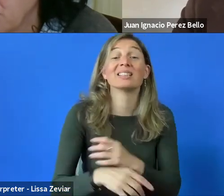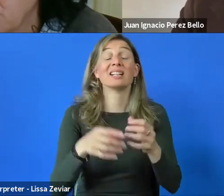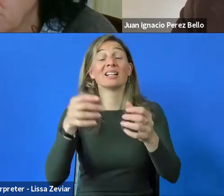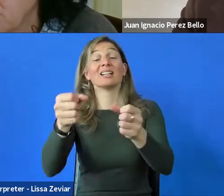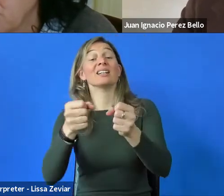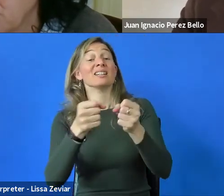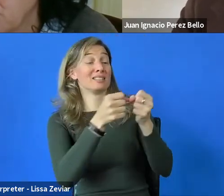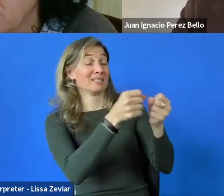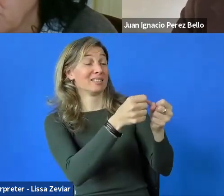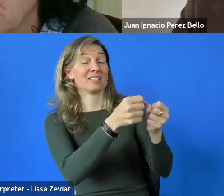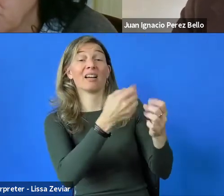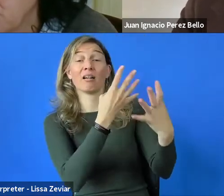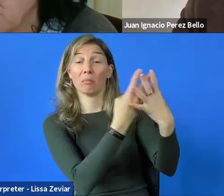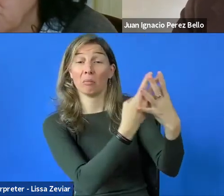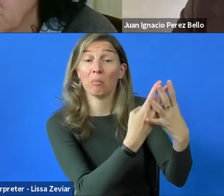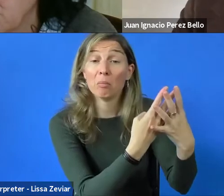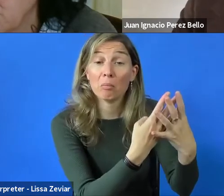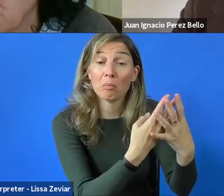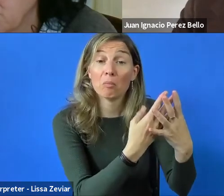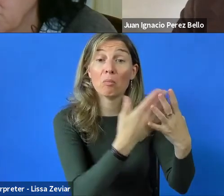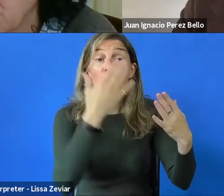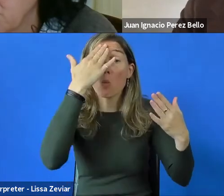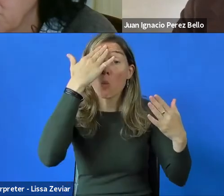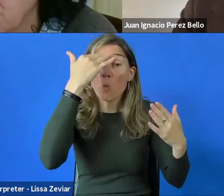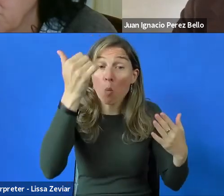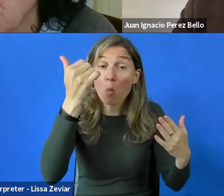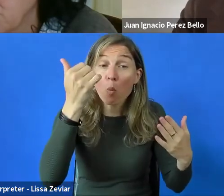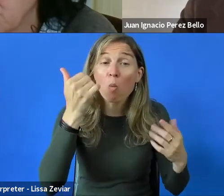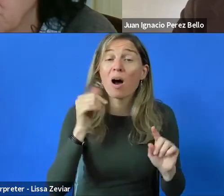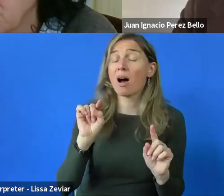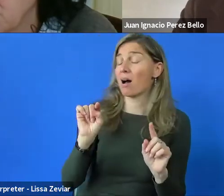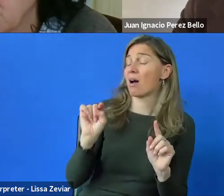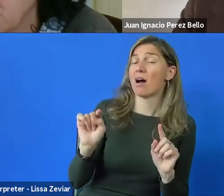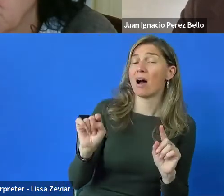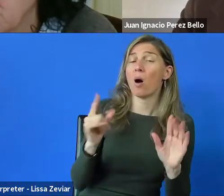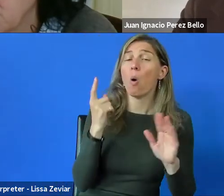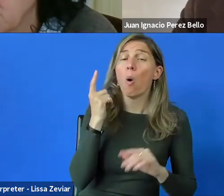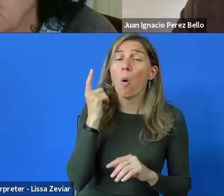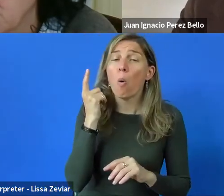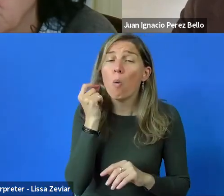and the victim's testimony was invalidated under the argument that she was visually impaired.